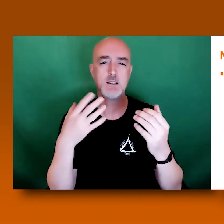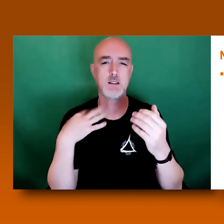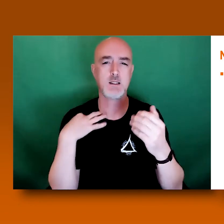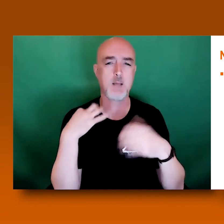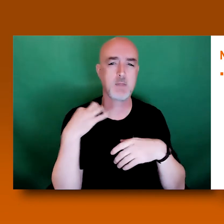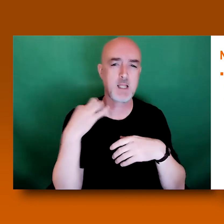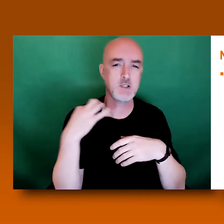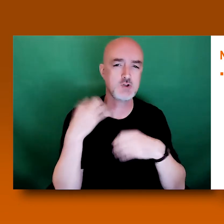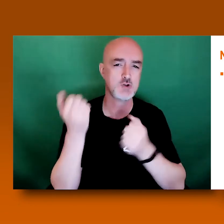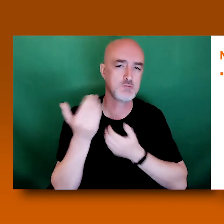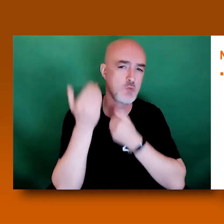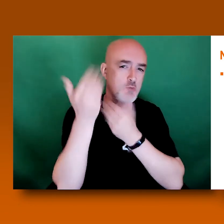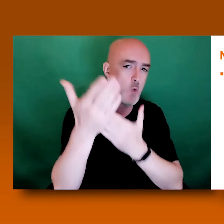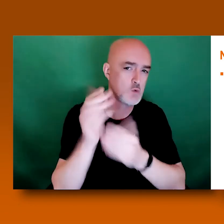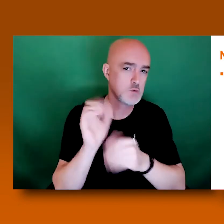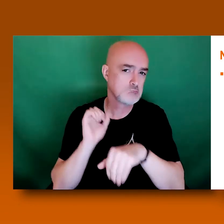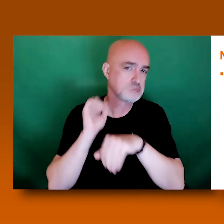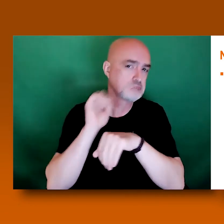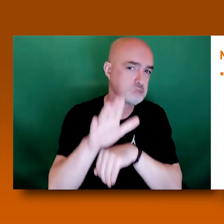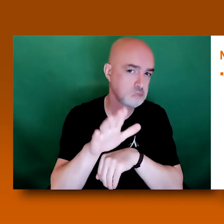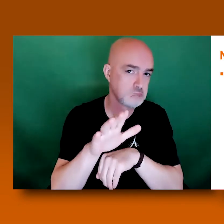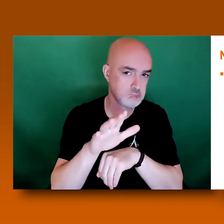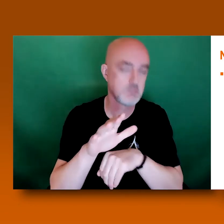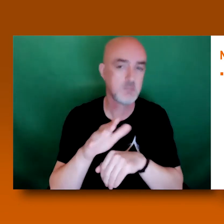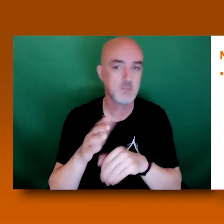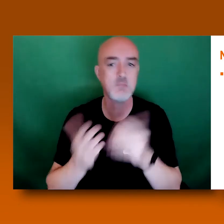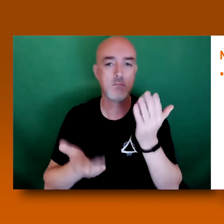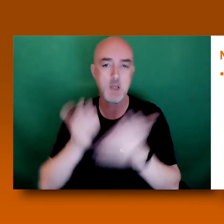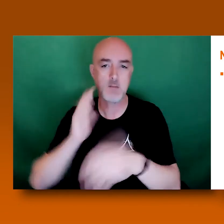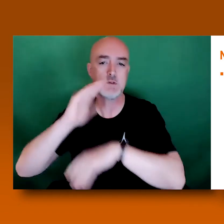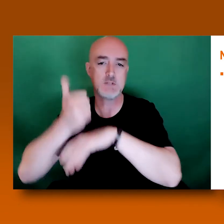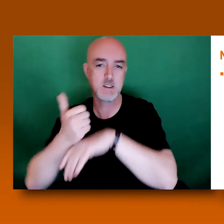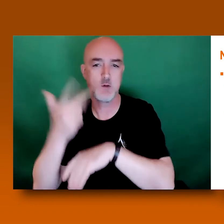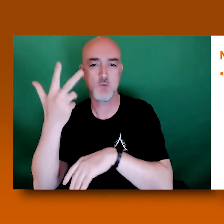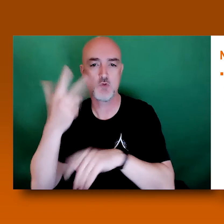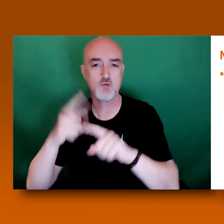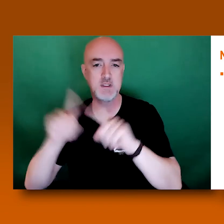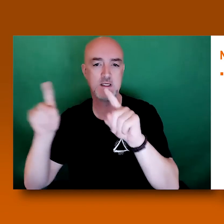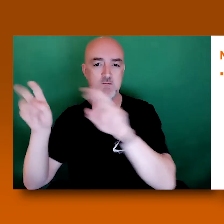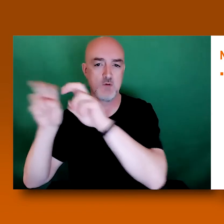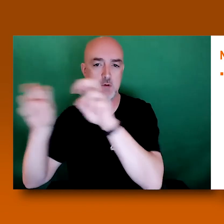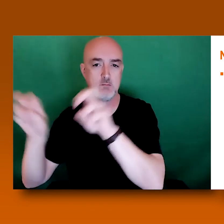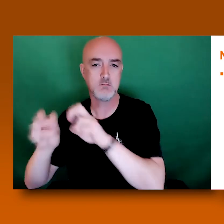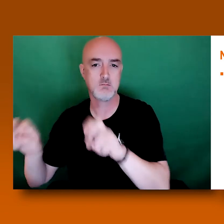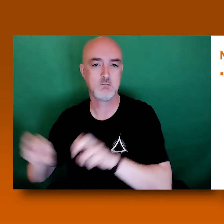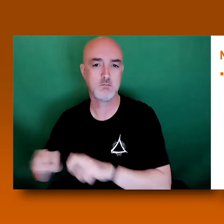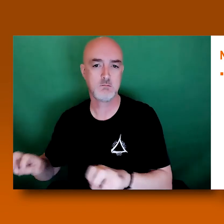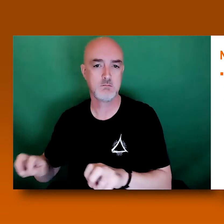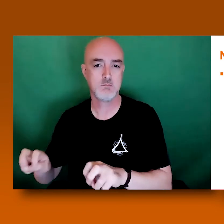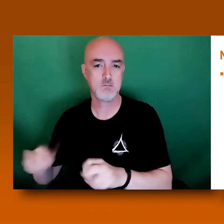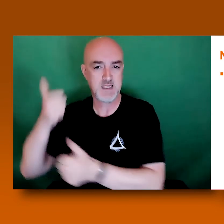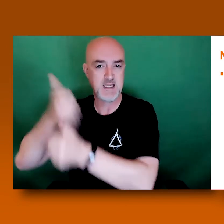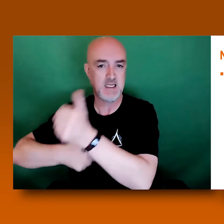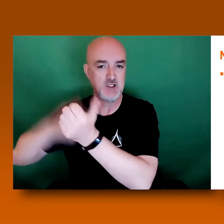a lot of applications or proposals that one year, they might establish 3 different panels to address,